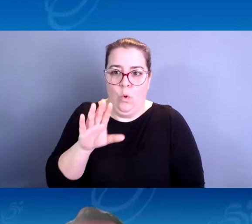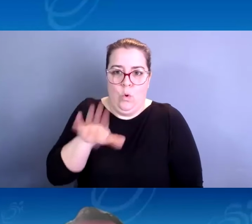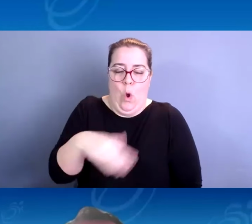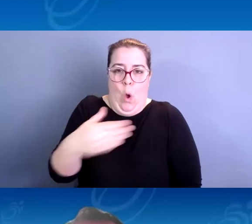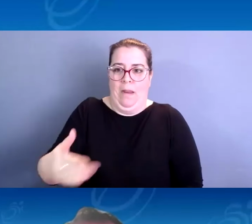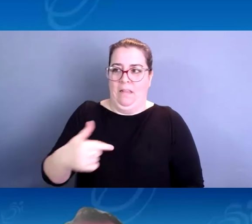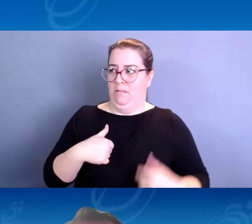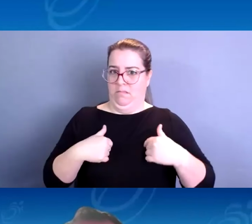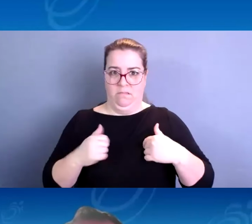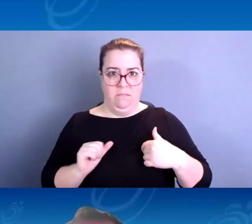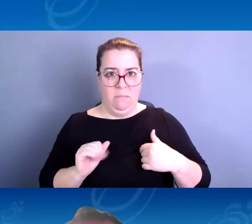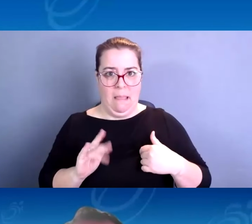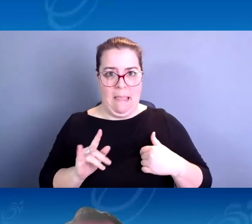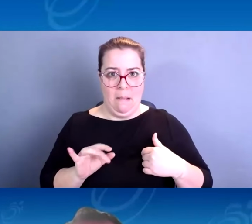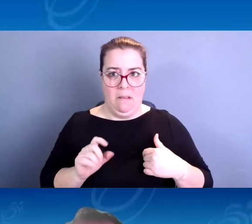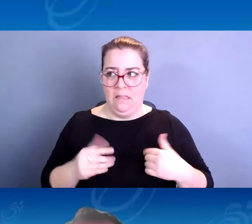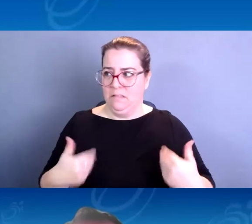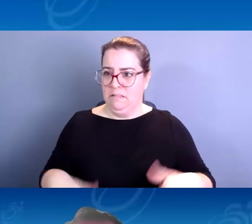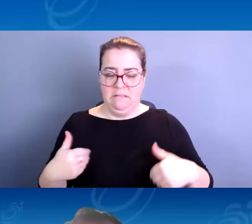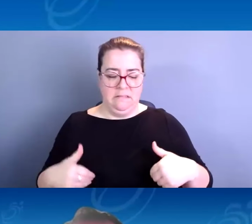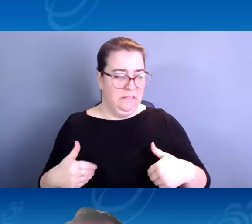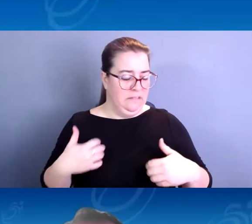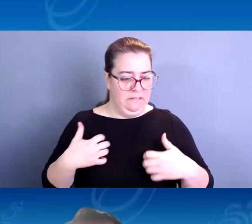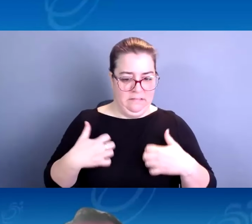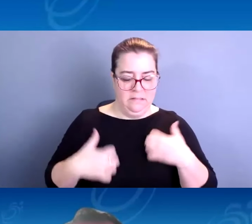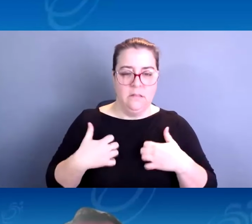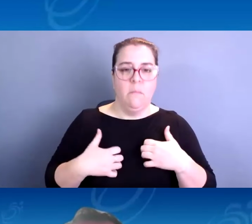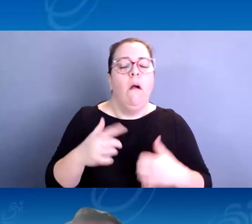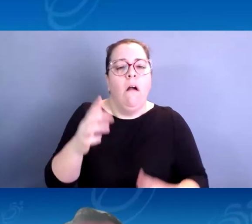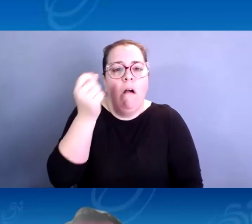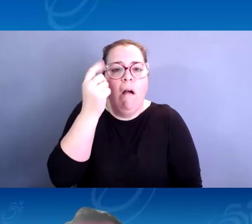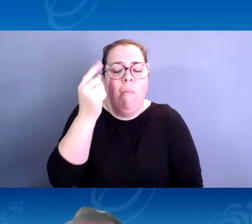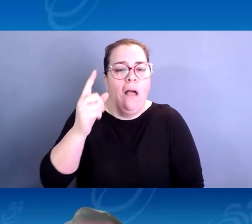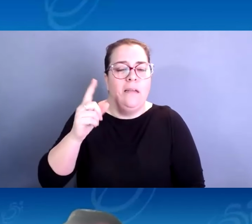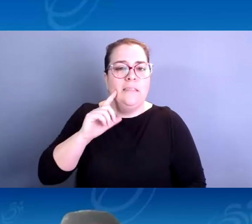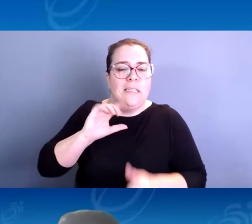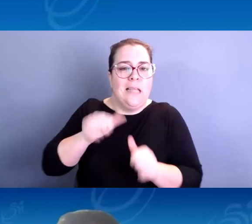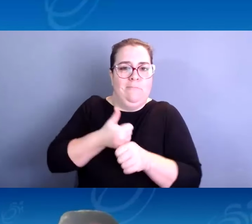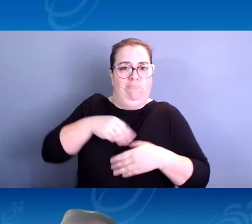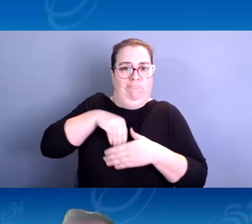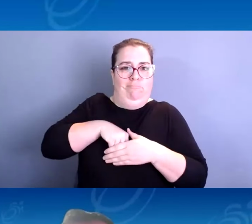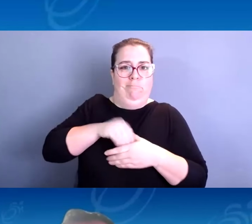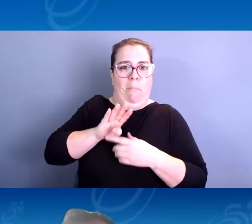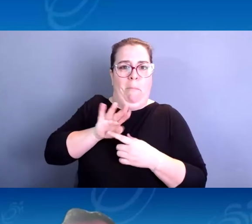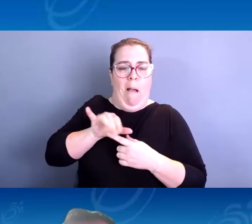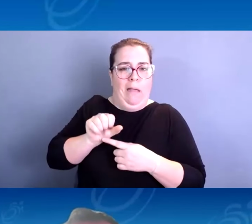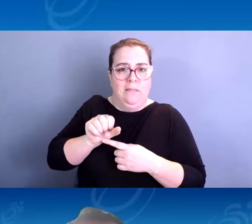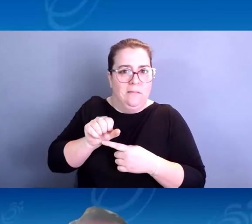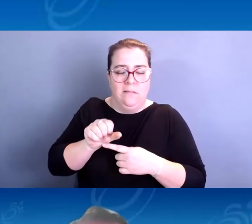And I honestly don't believe that people are intending to be that way. But it is how society has operated forever, and